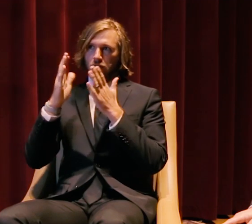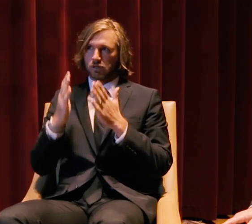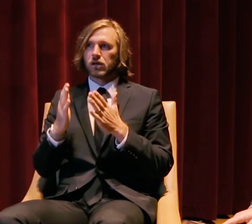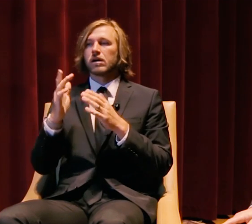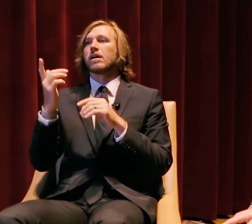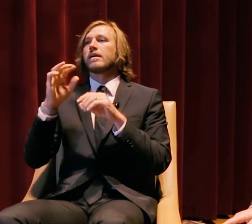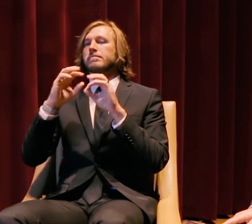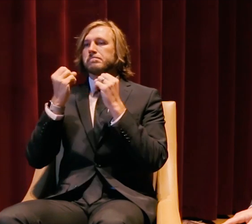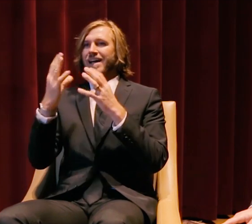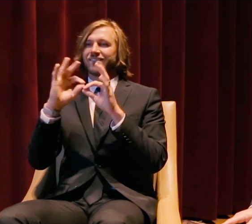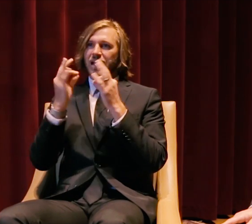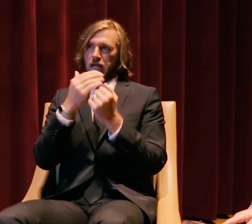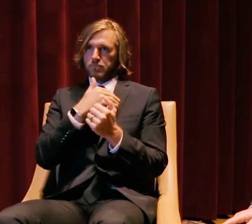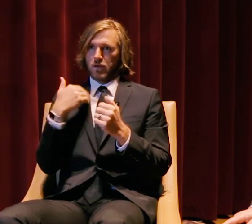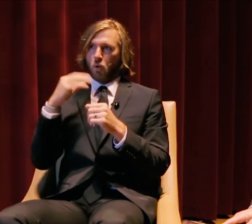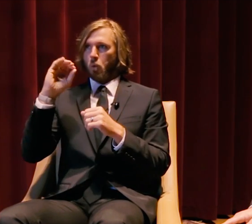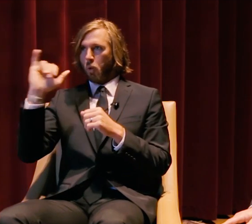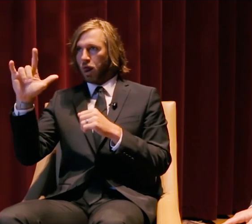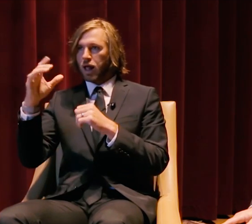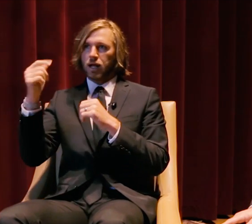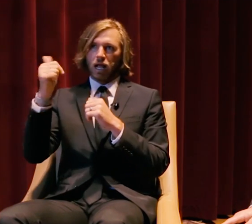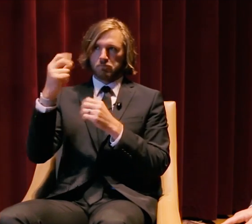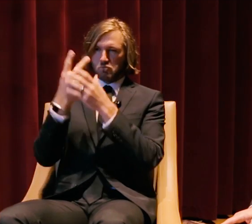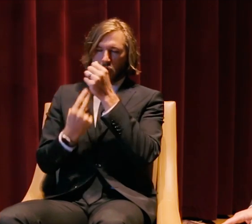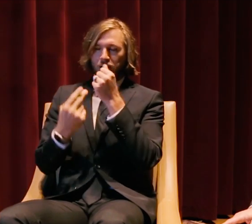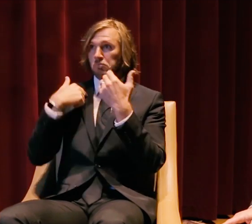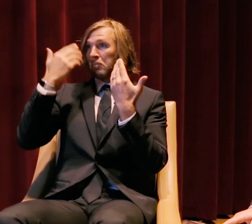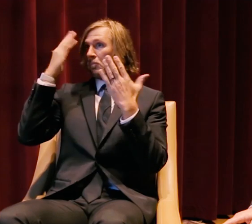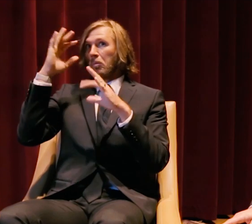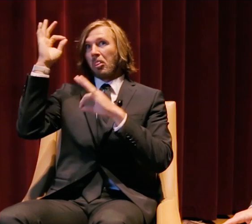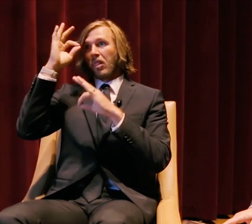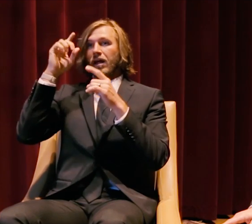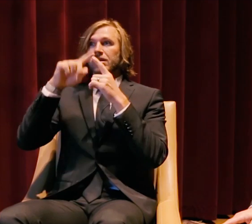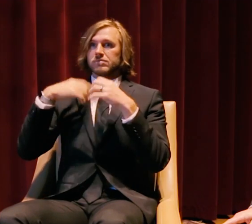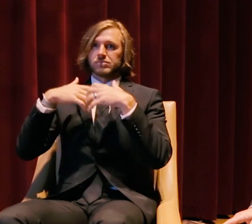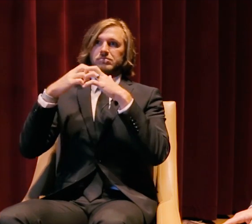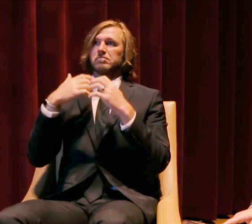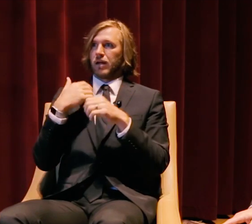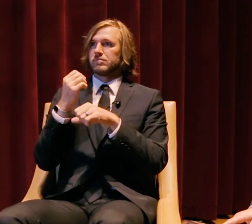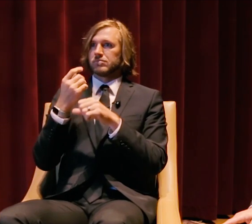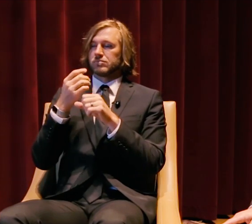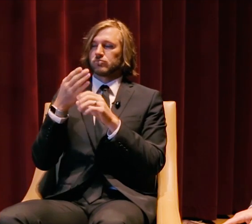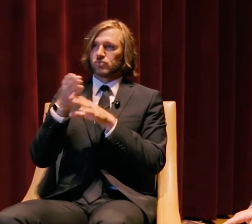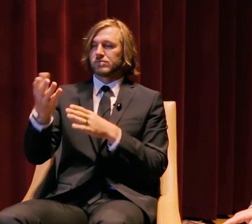We have a lot of family members who worked in oil and gas. And did not know that until after I started my career.